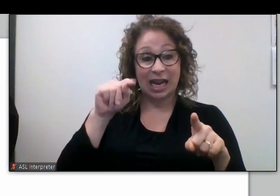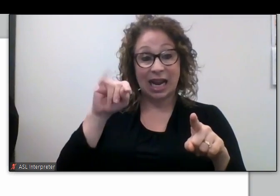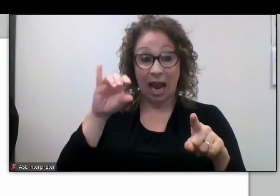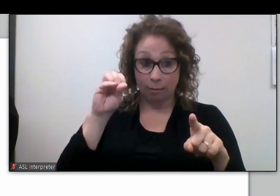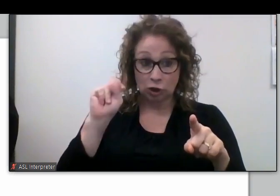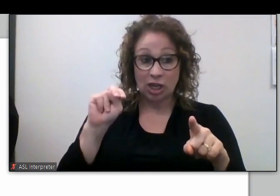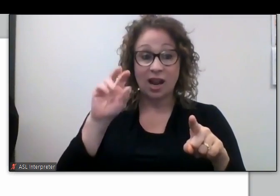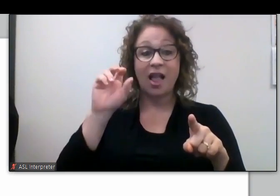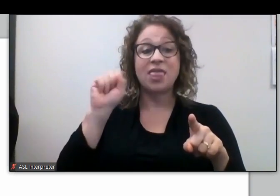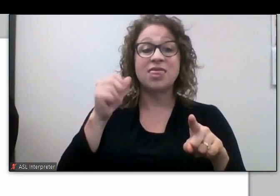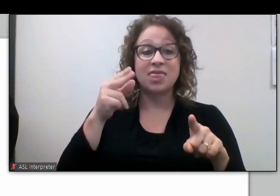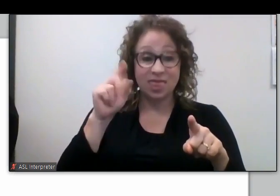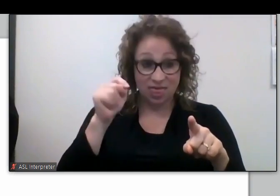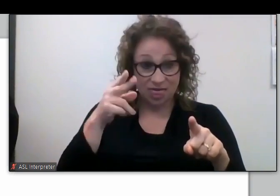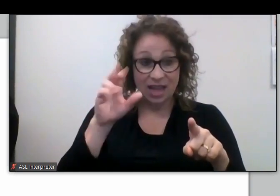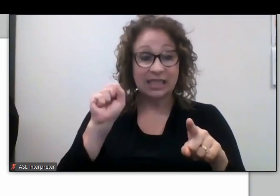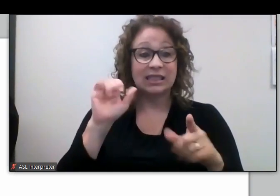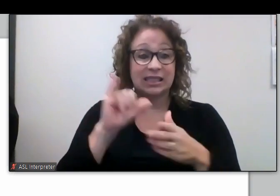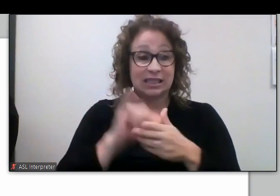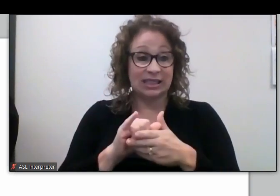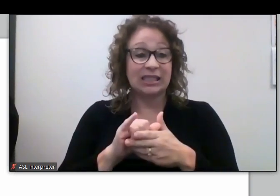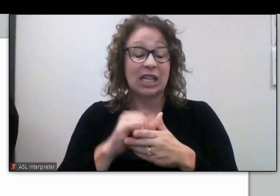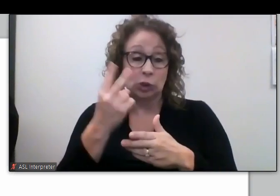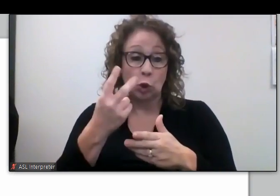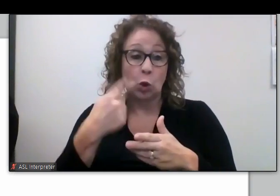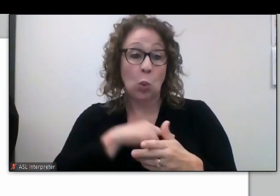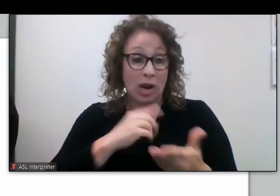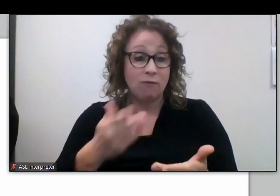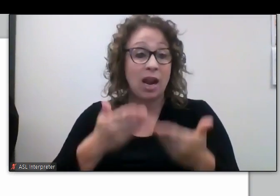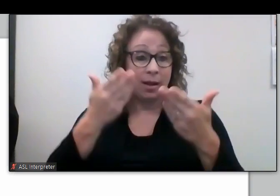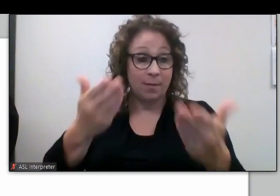Caption This and Kapwing are two we'd recommend.